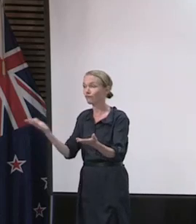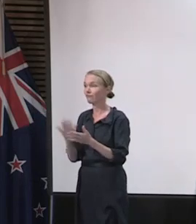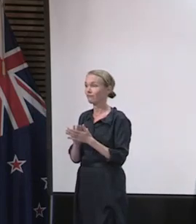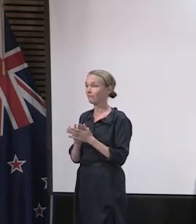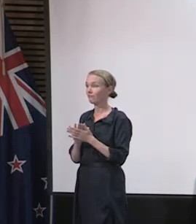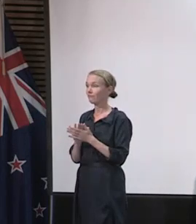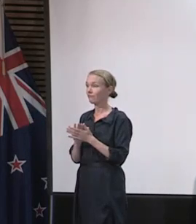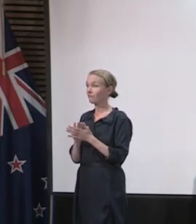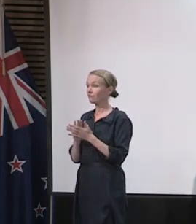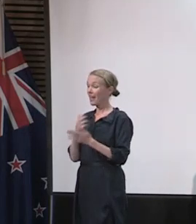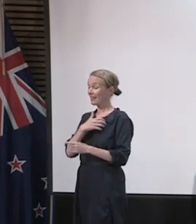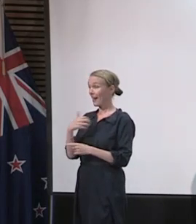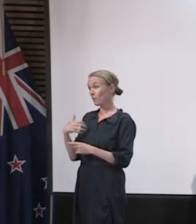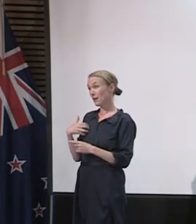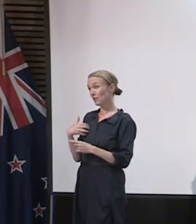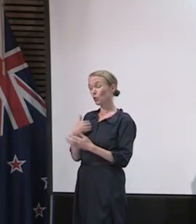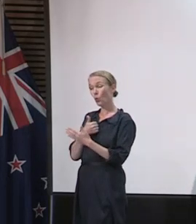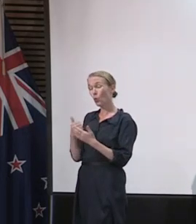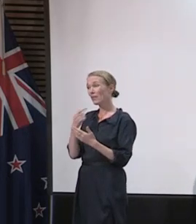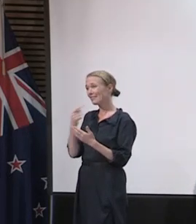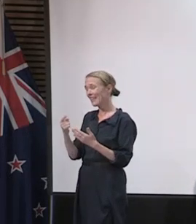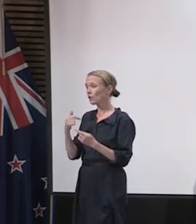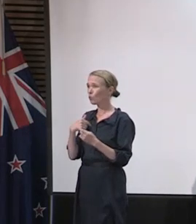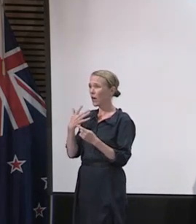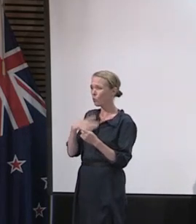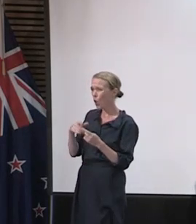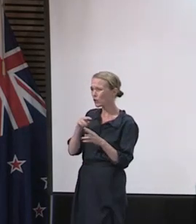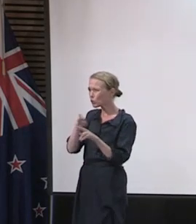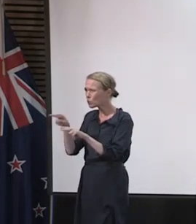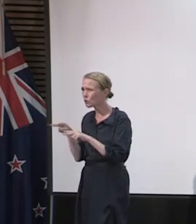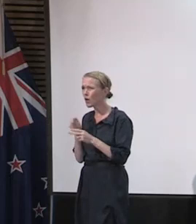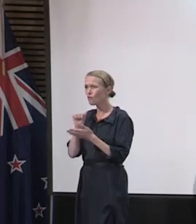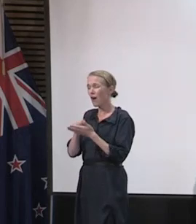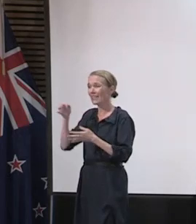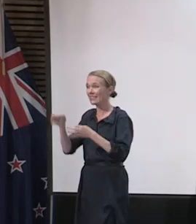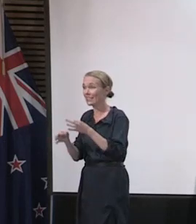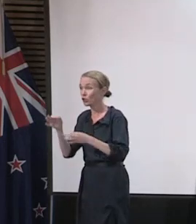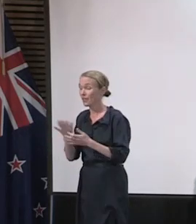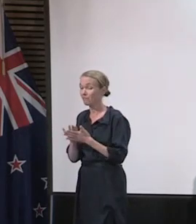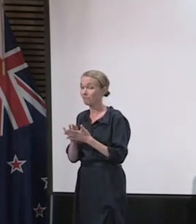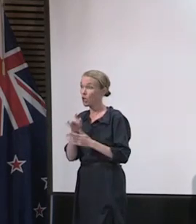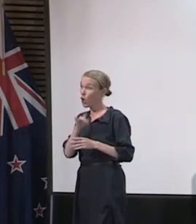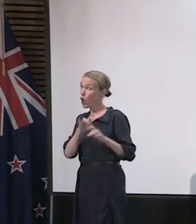through issues where they arose. You will look overseas and see the likes of Australia